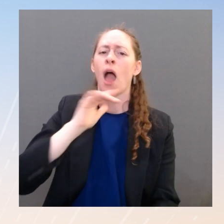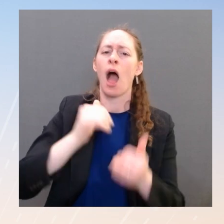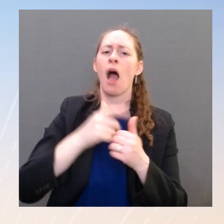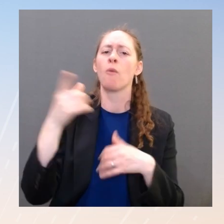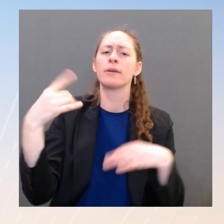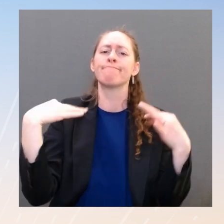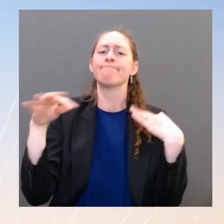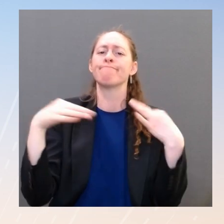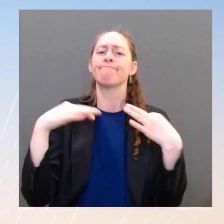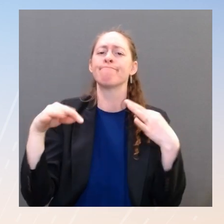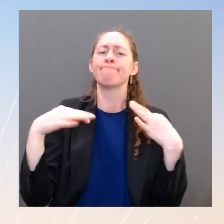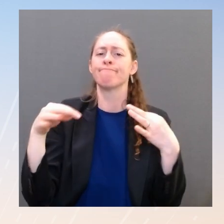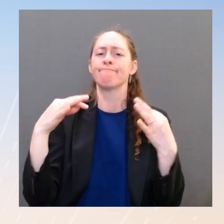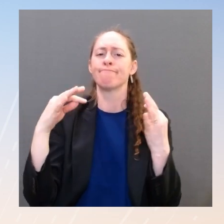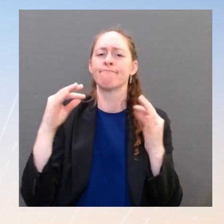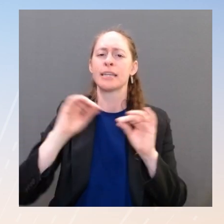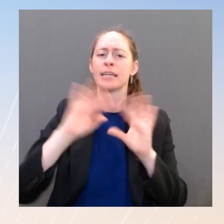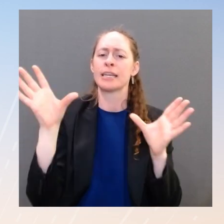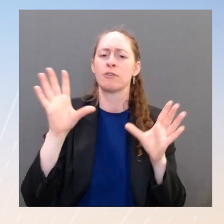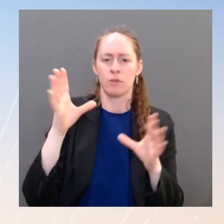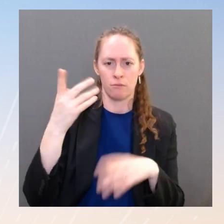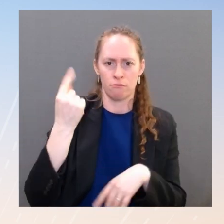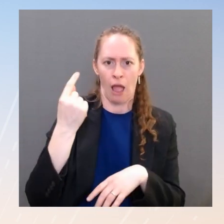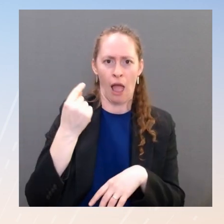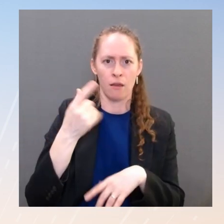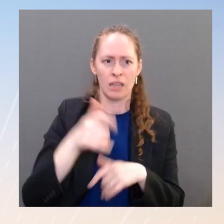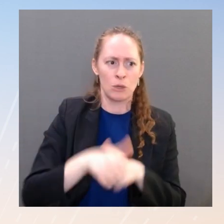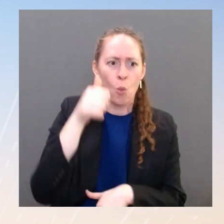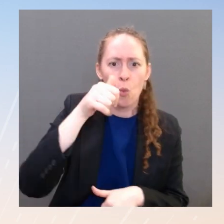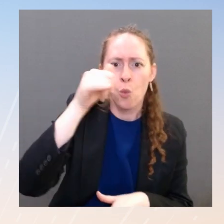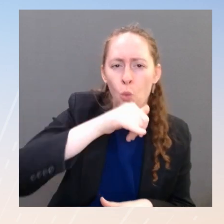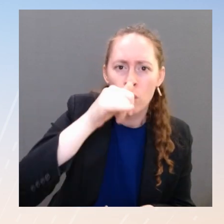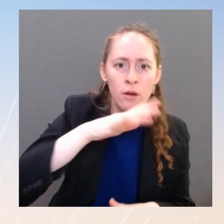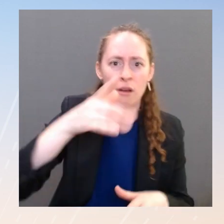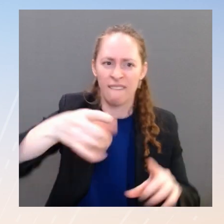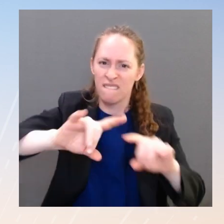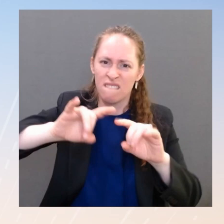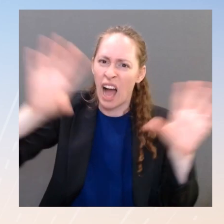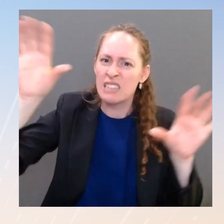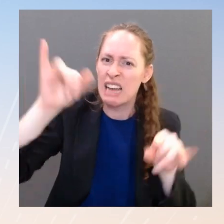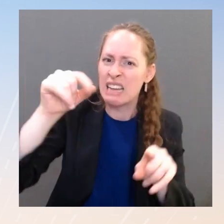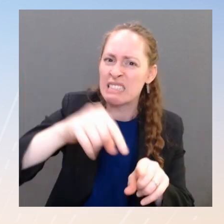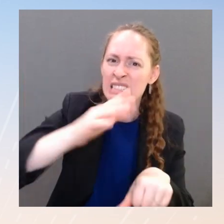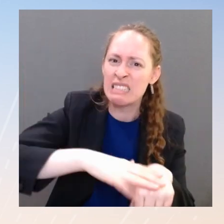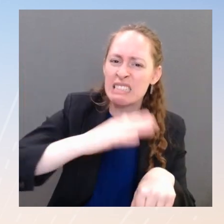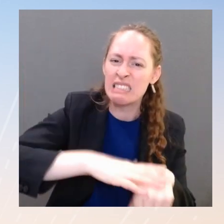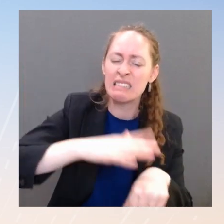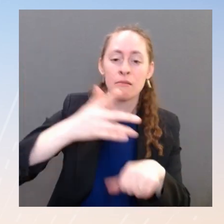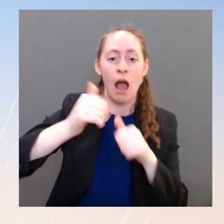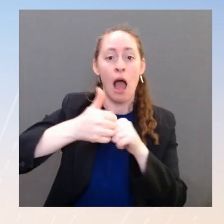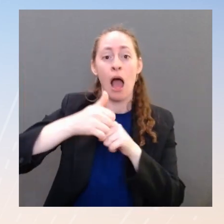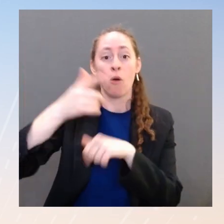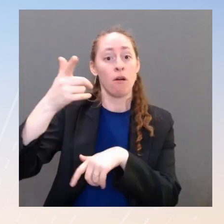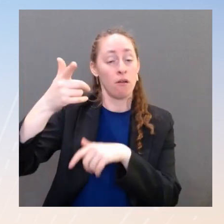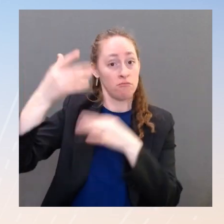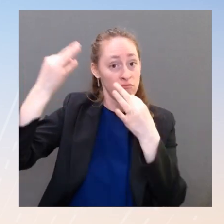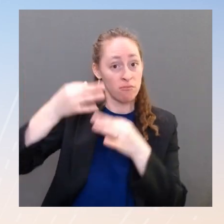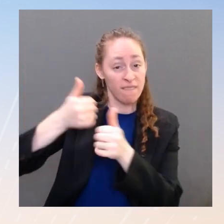that could pose extremist violence? Or is there some other kind of platform or -- just that DHS is relying on to identify?